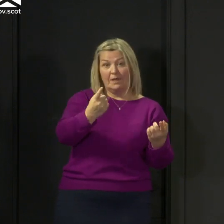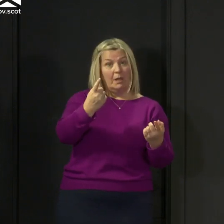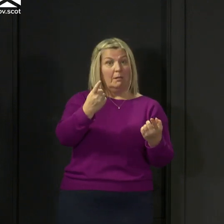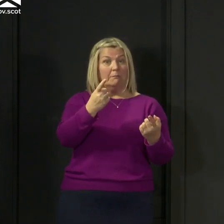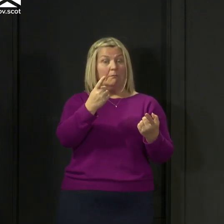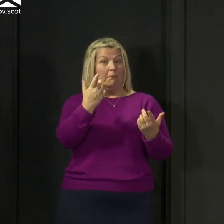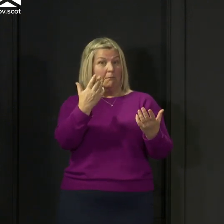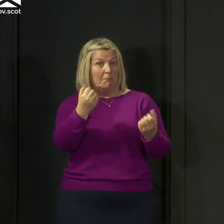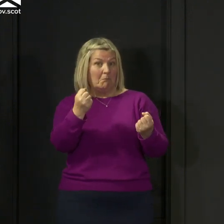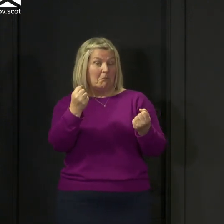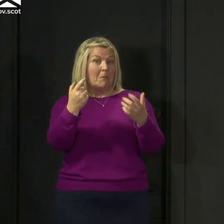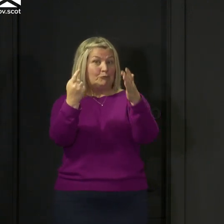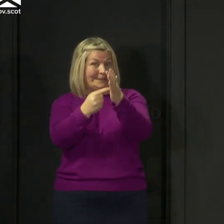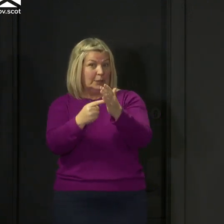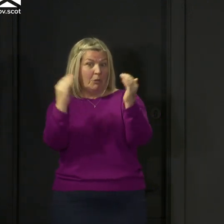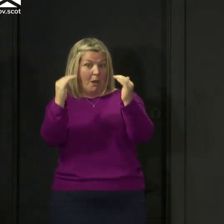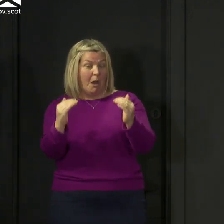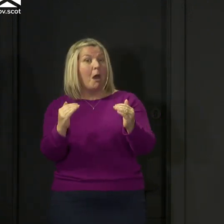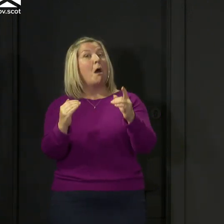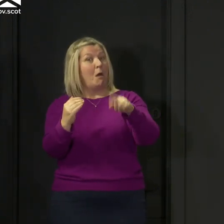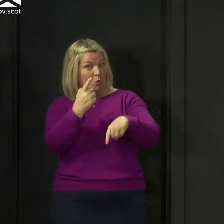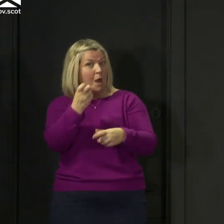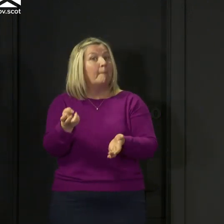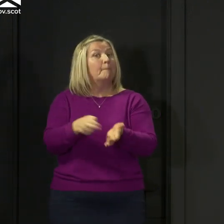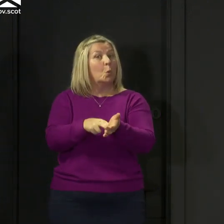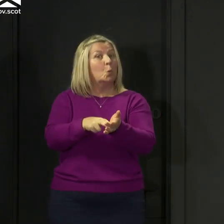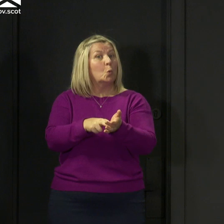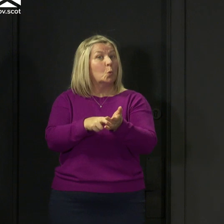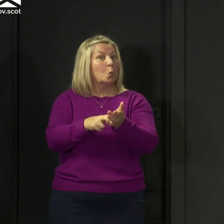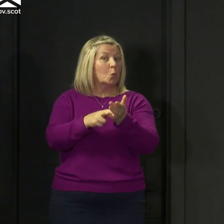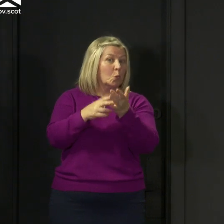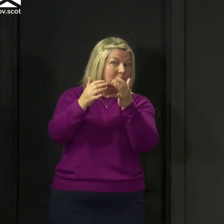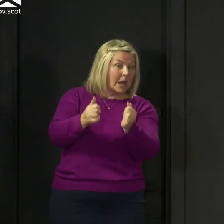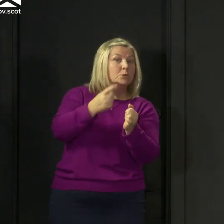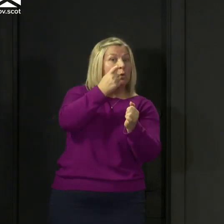a test and you fit the criteria, then yes, go on and book a test at one of the drive-through